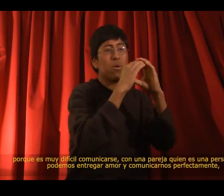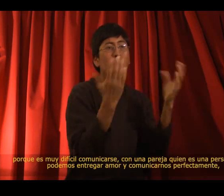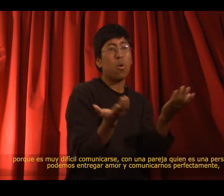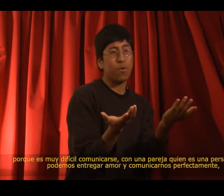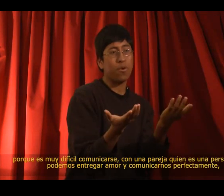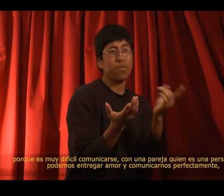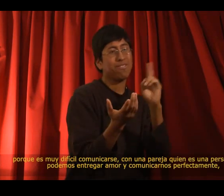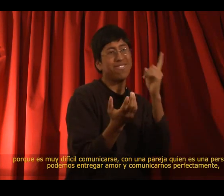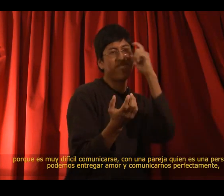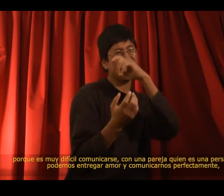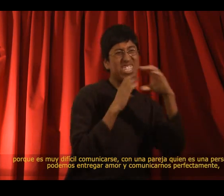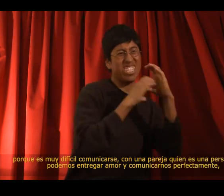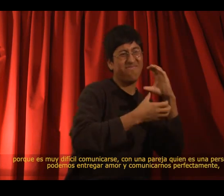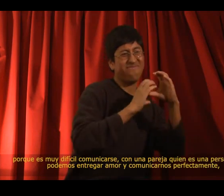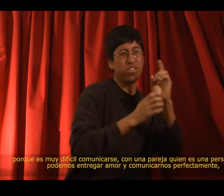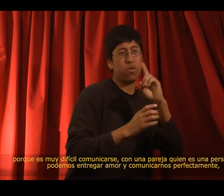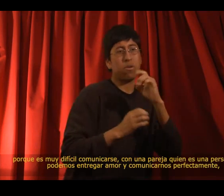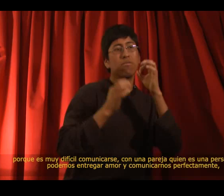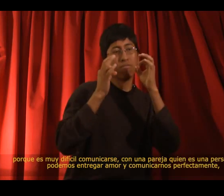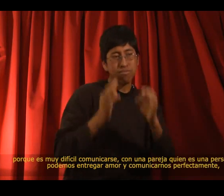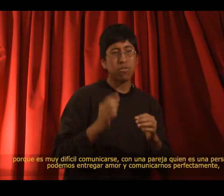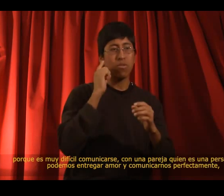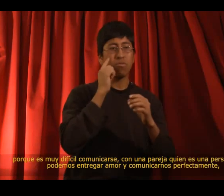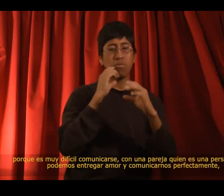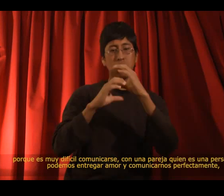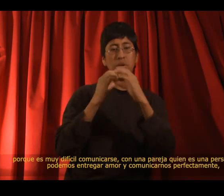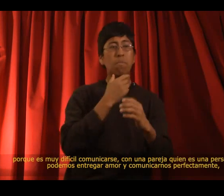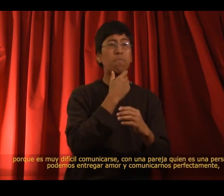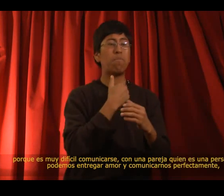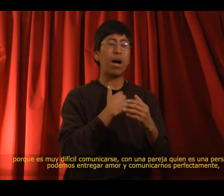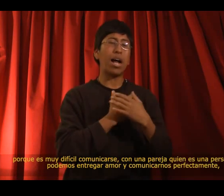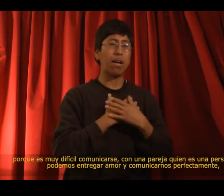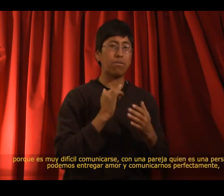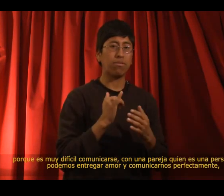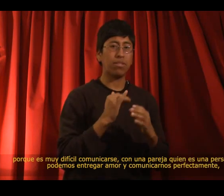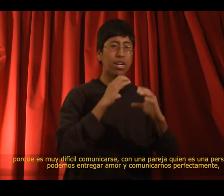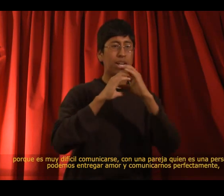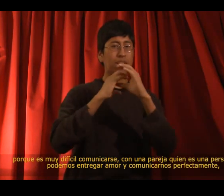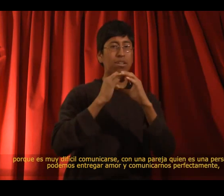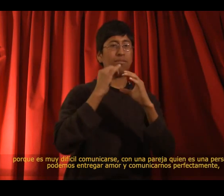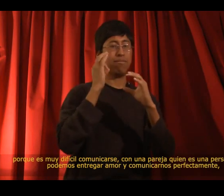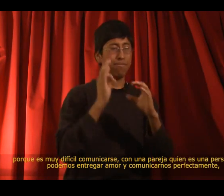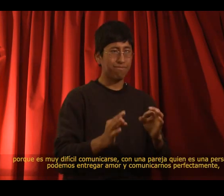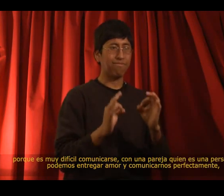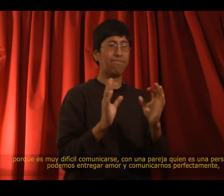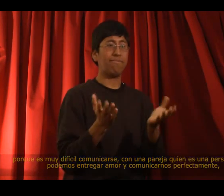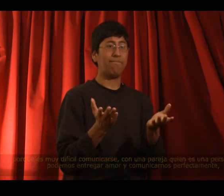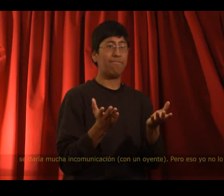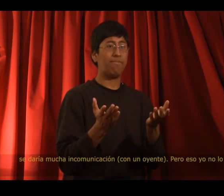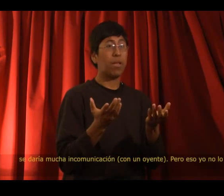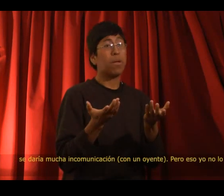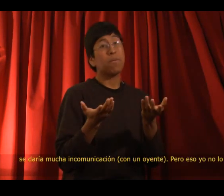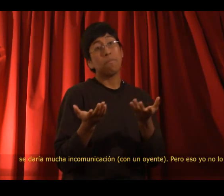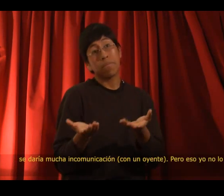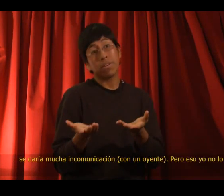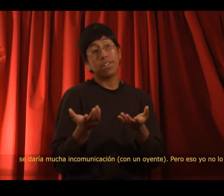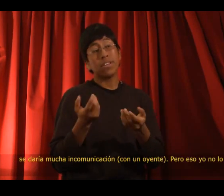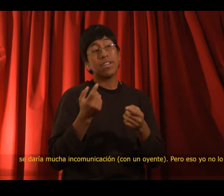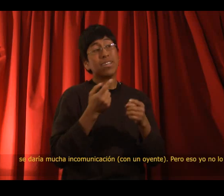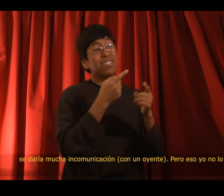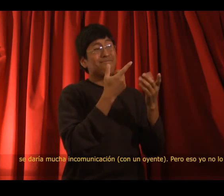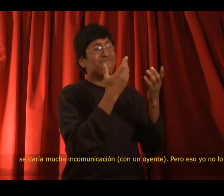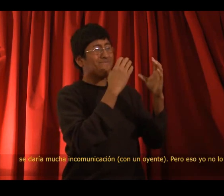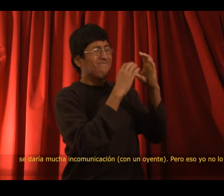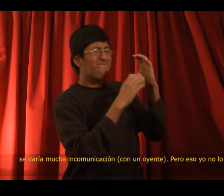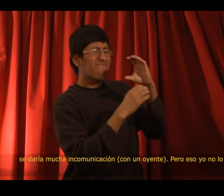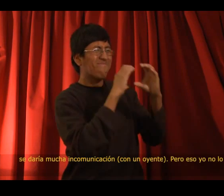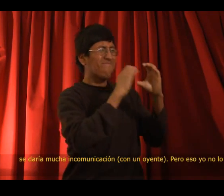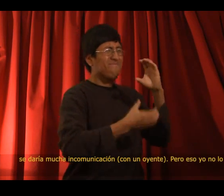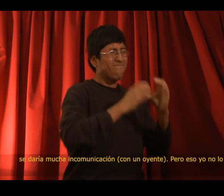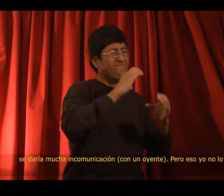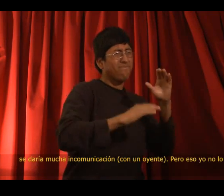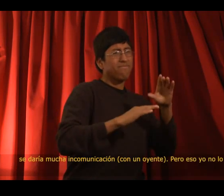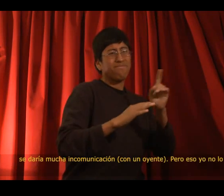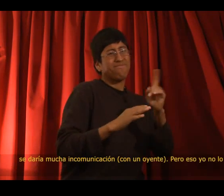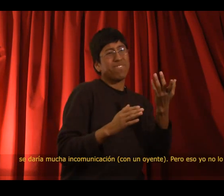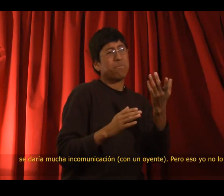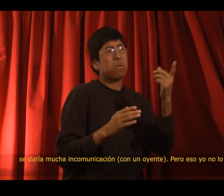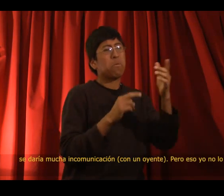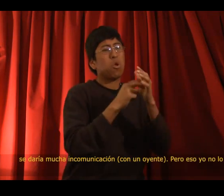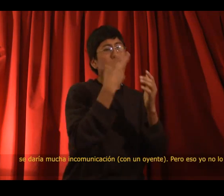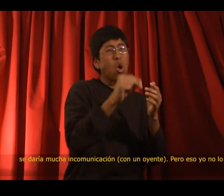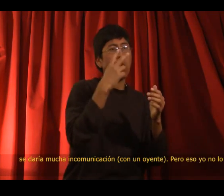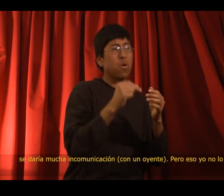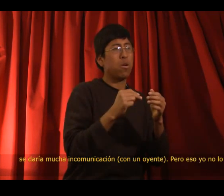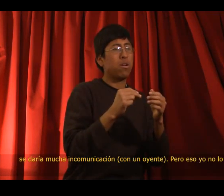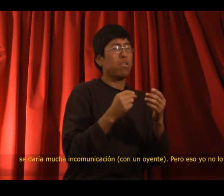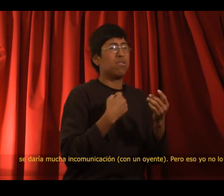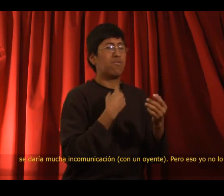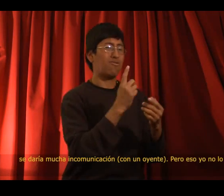Since my girlfriend and I are both deaf, we can communicate perfectly and love and cherish one another, without worrying about how to communicate.